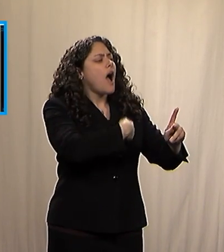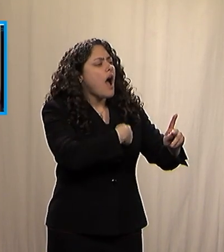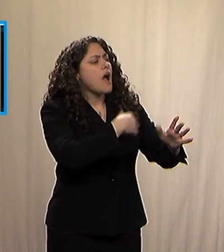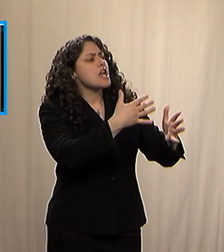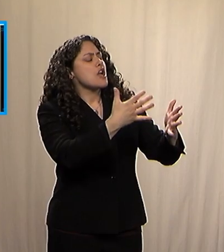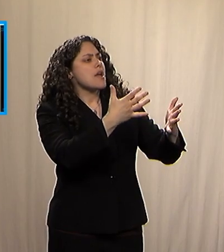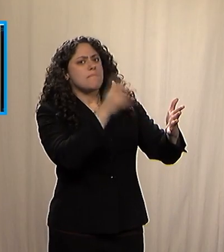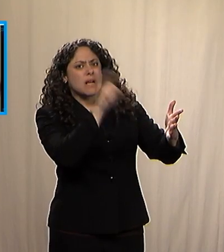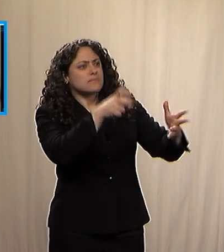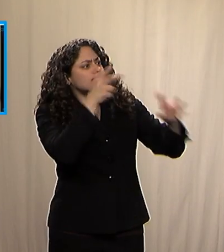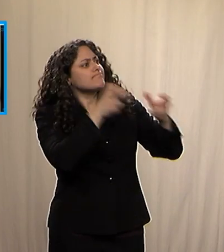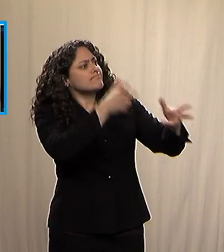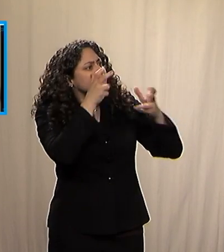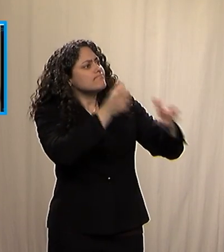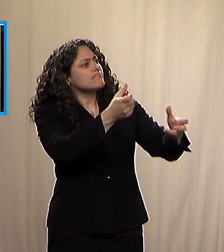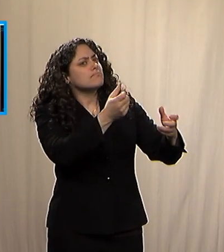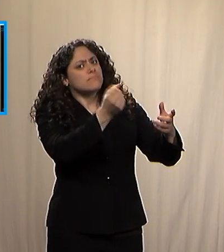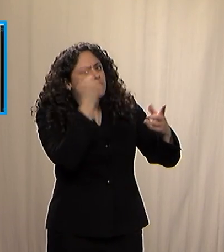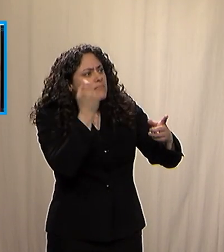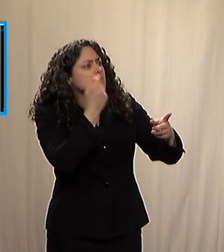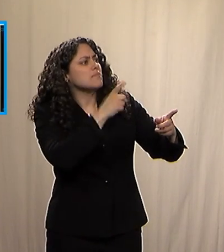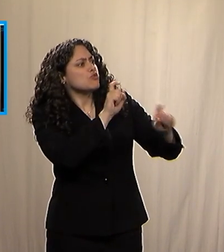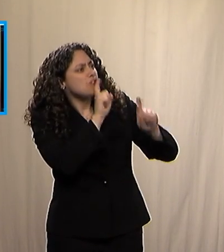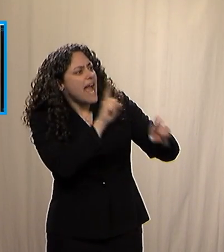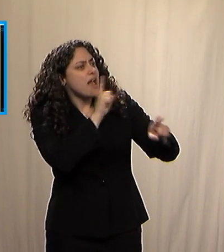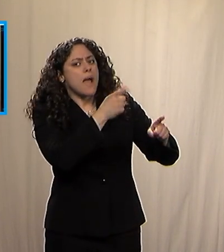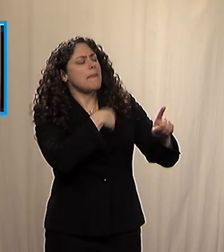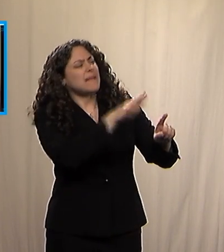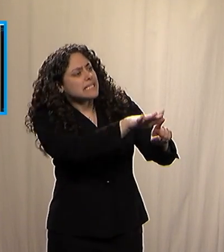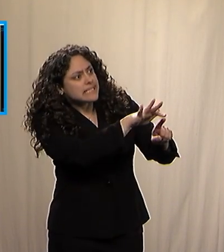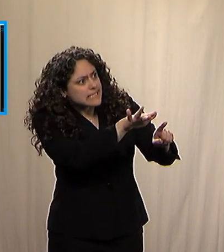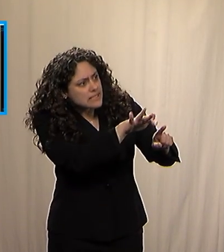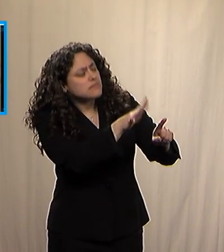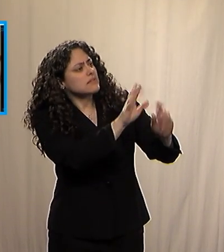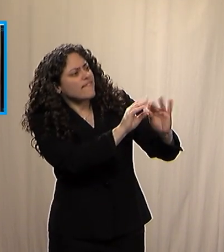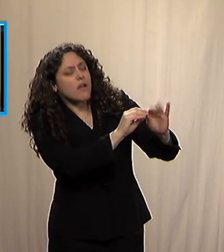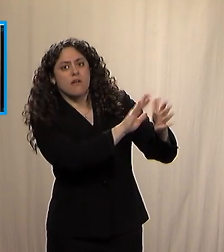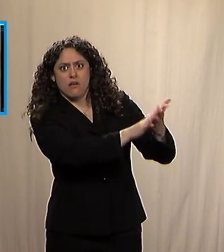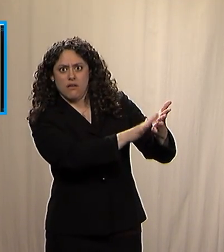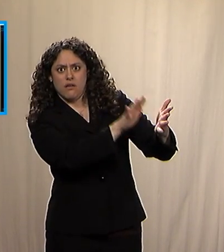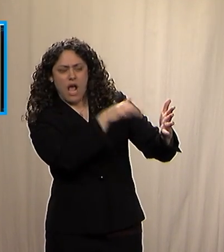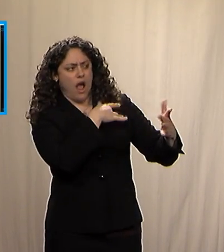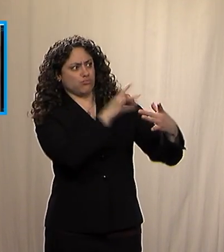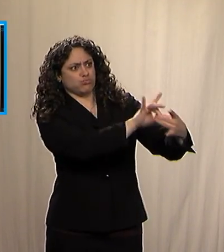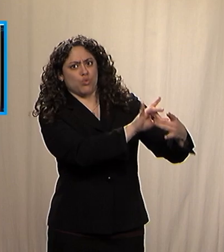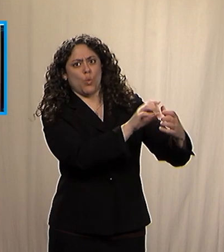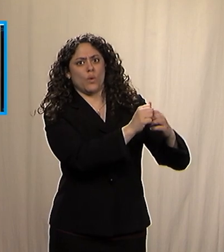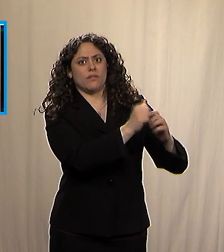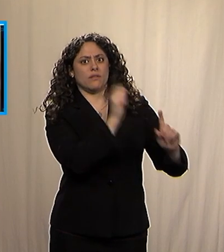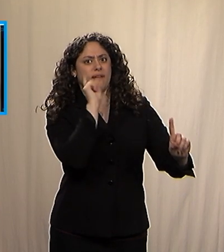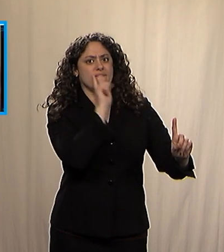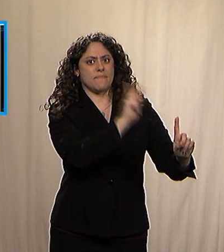So in some ways providing the, by looking at how we divide the language, is also how we divide